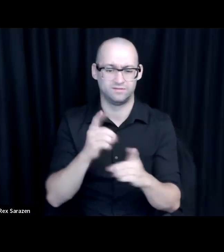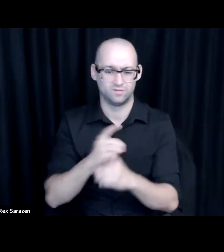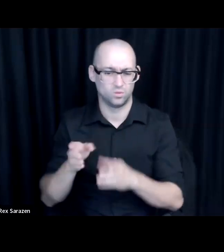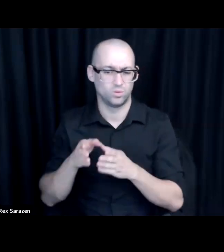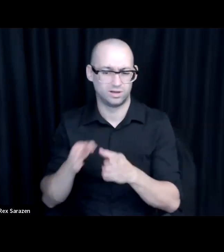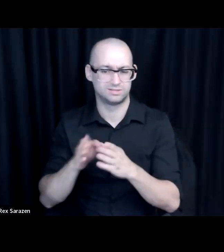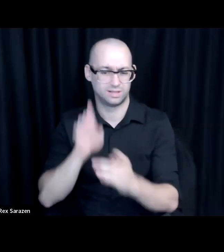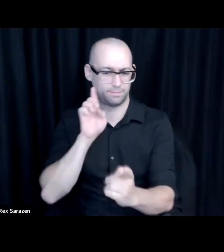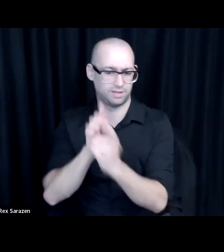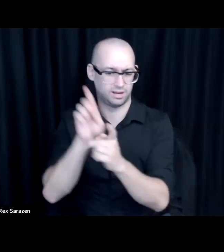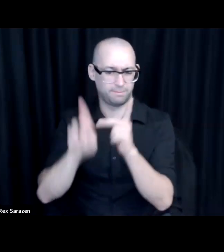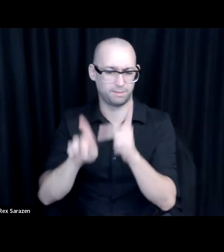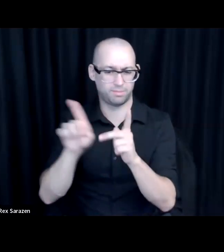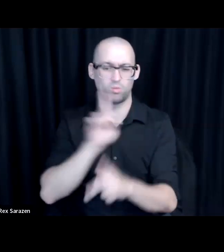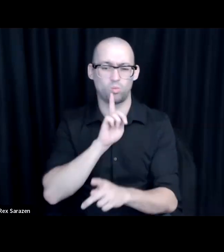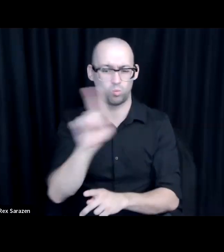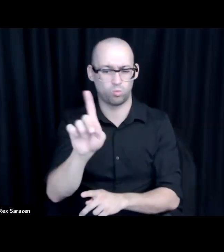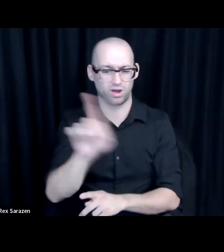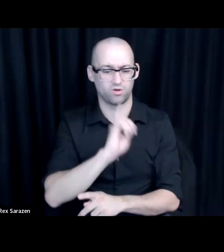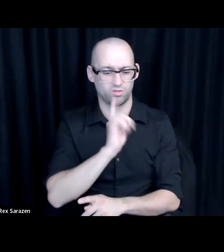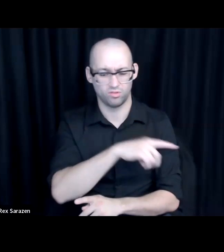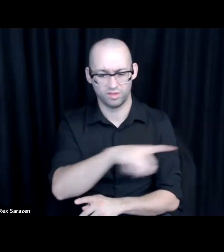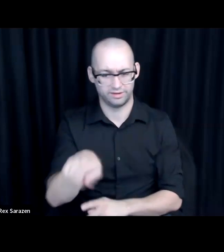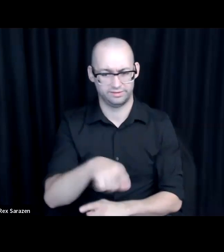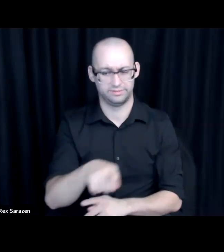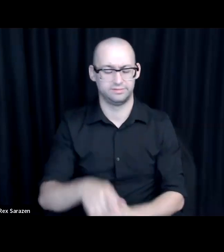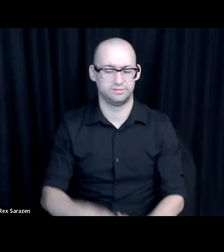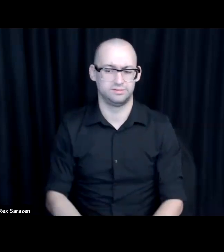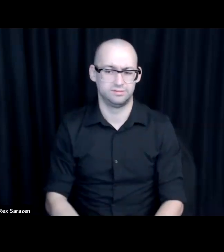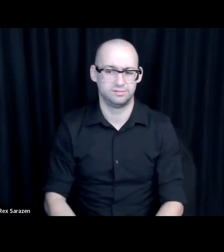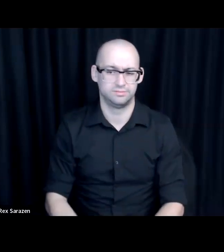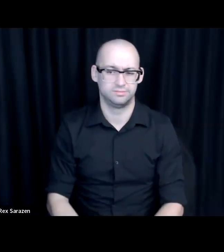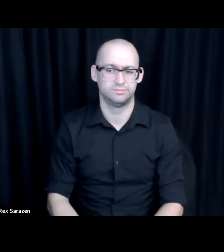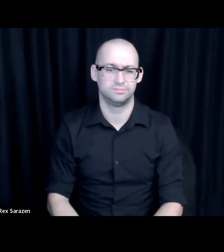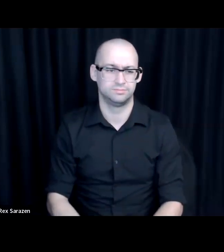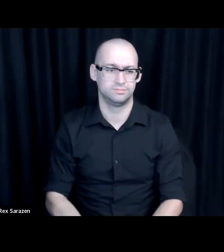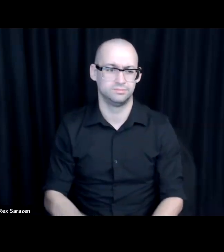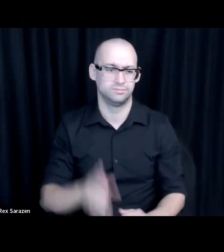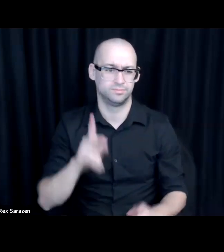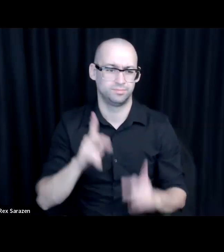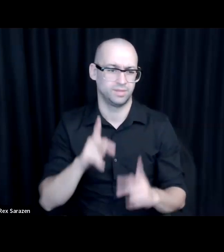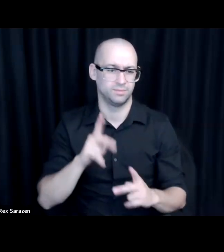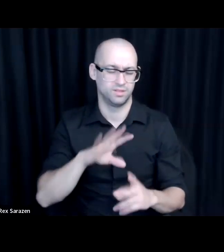are. And one of my roles within the California Department of Technology is as the Department's